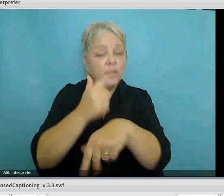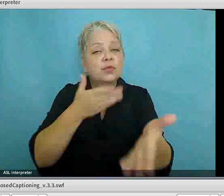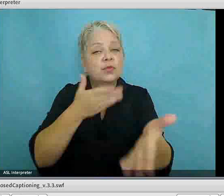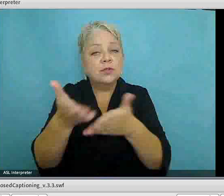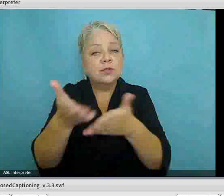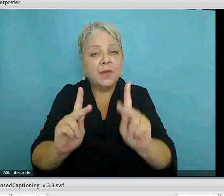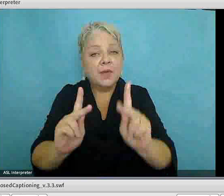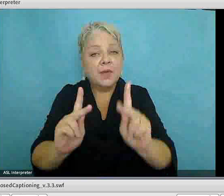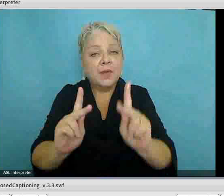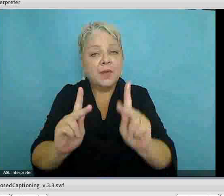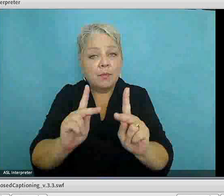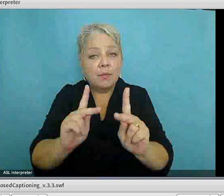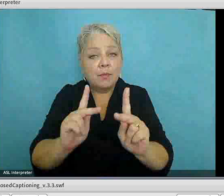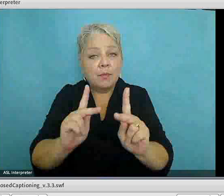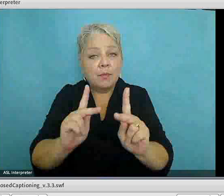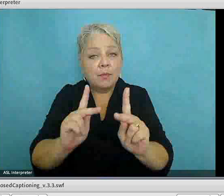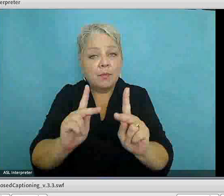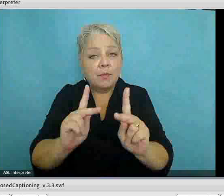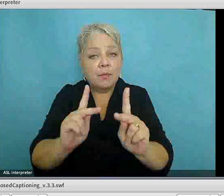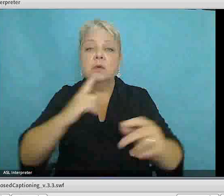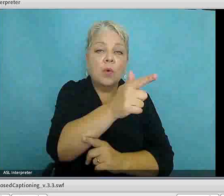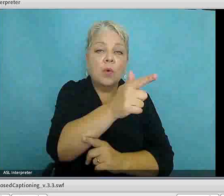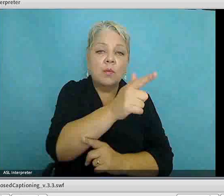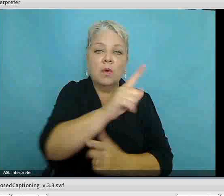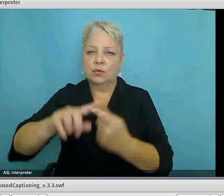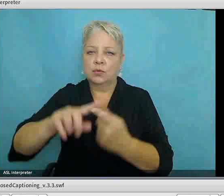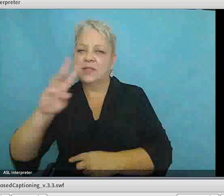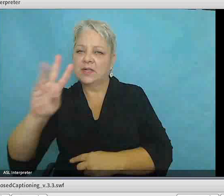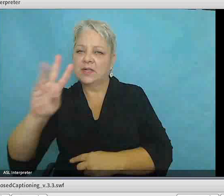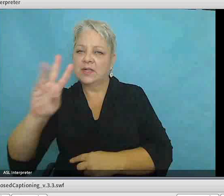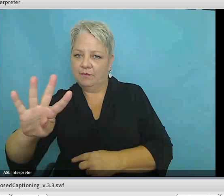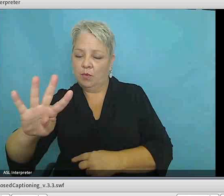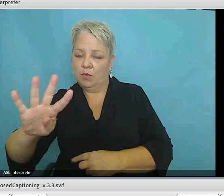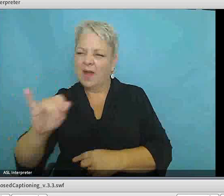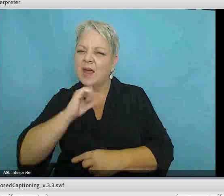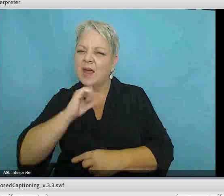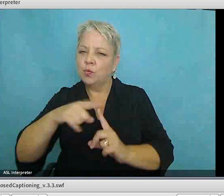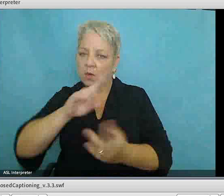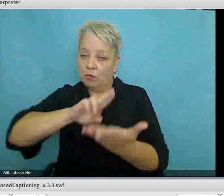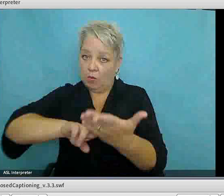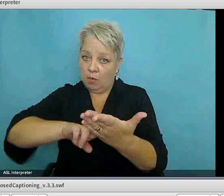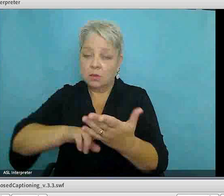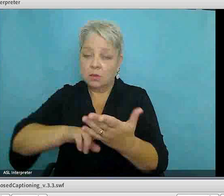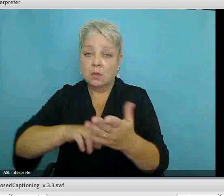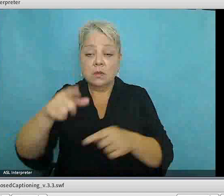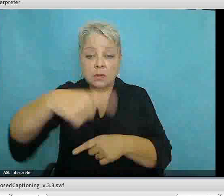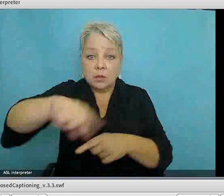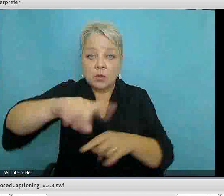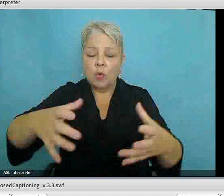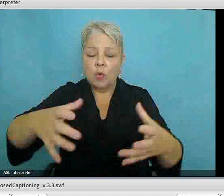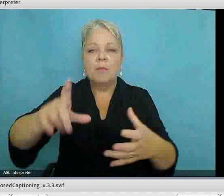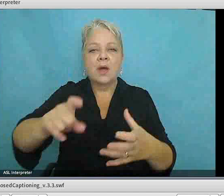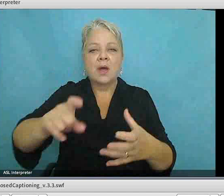of enrollment who are eligible for both MassHealth and Medicare -- we sometimes refer to them